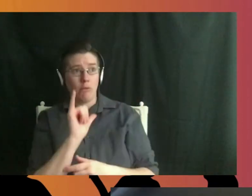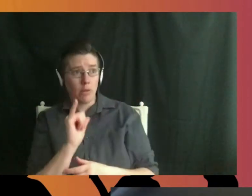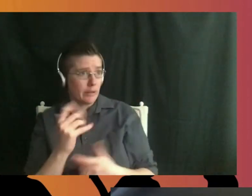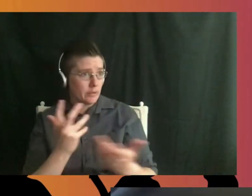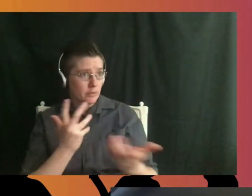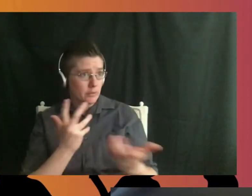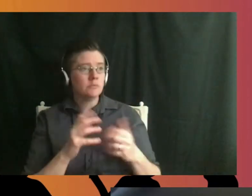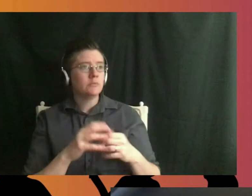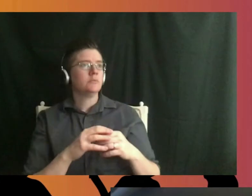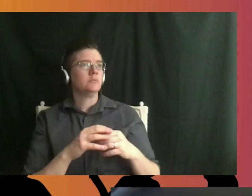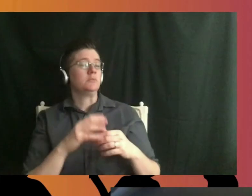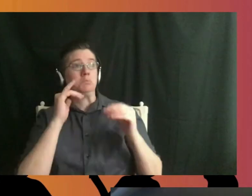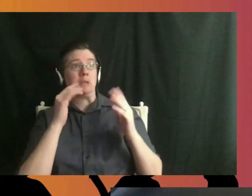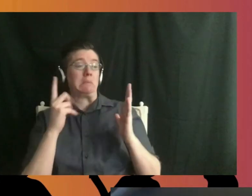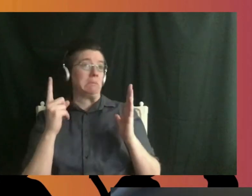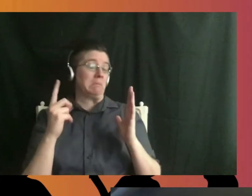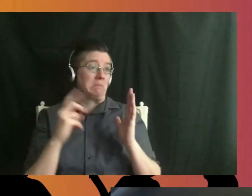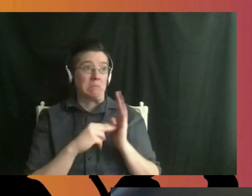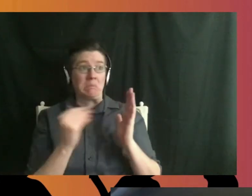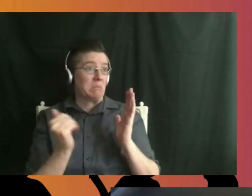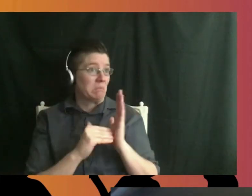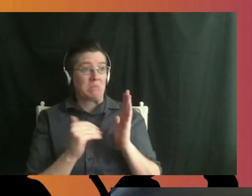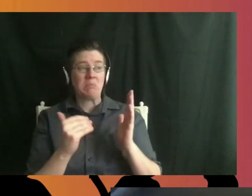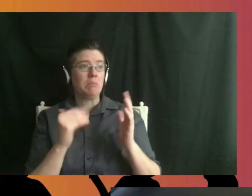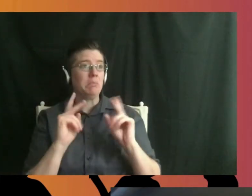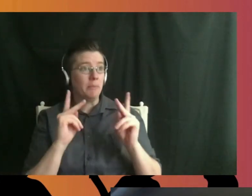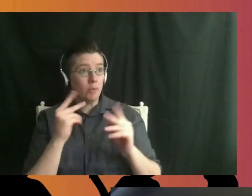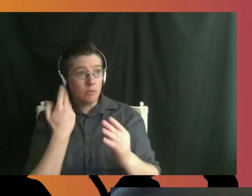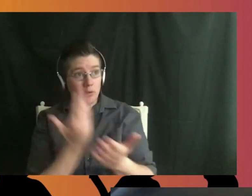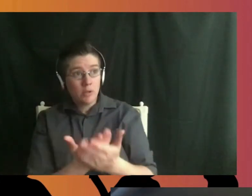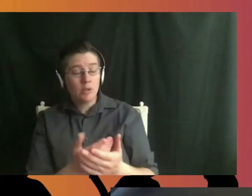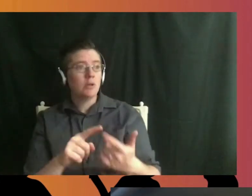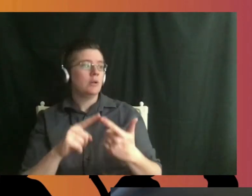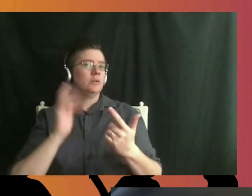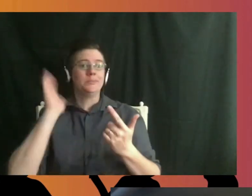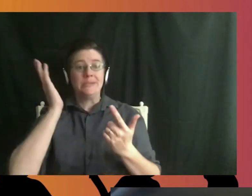people to be there are there gonna be many speakers are you personally speaking there